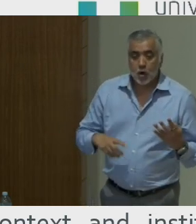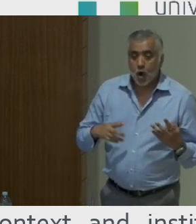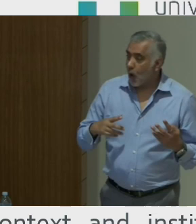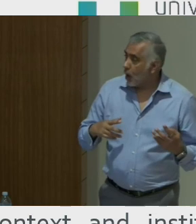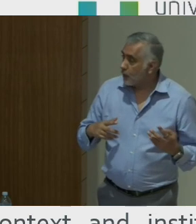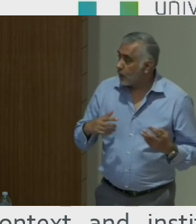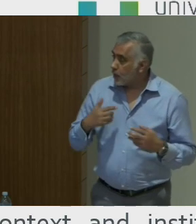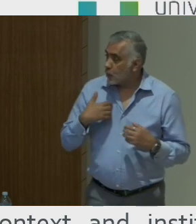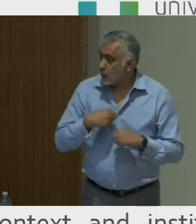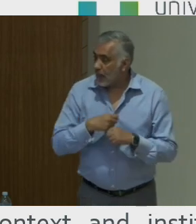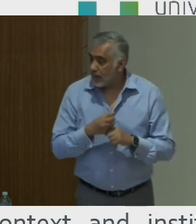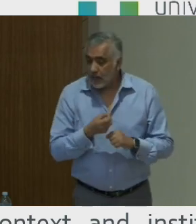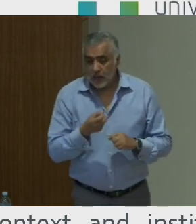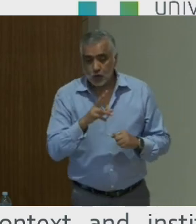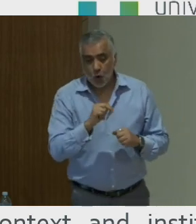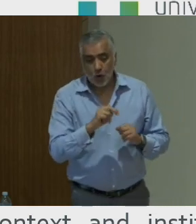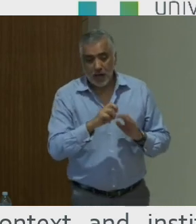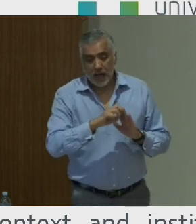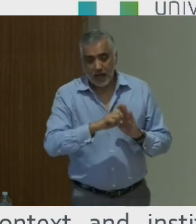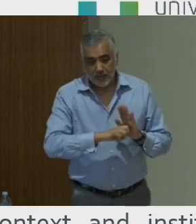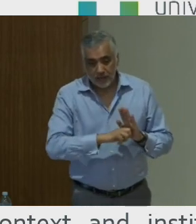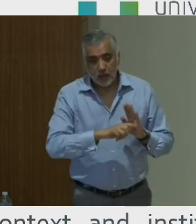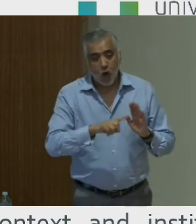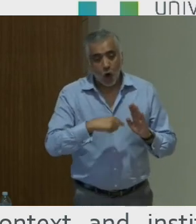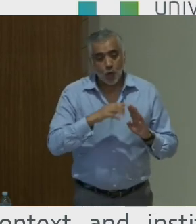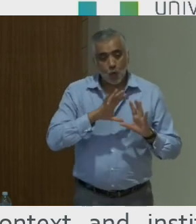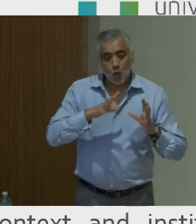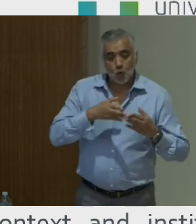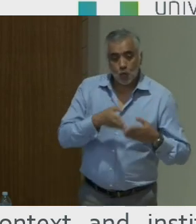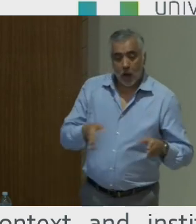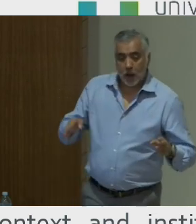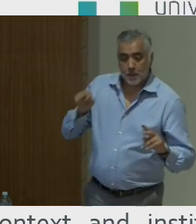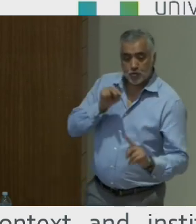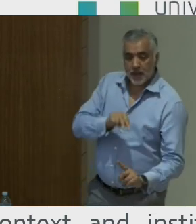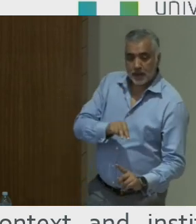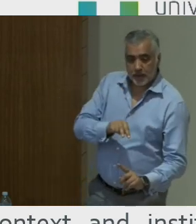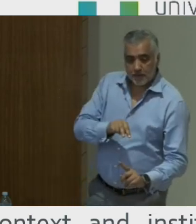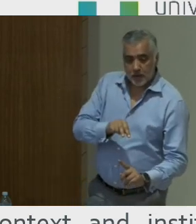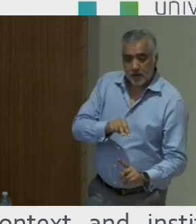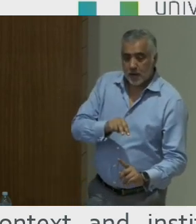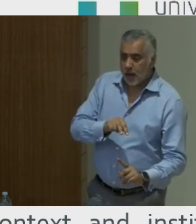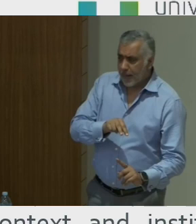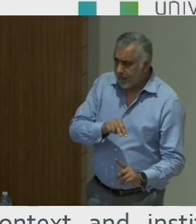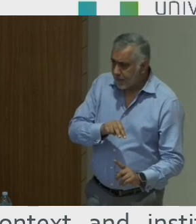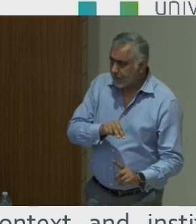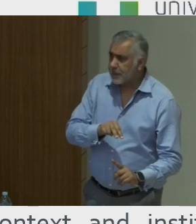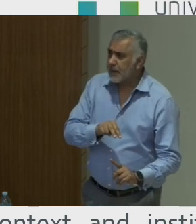Roman Catholic Church on a worldwide perspective is the biggest provider of